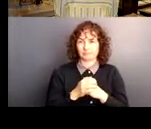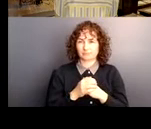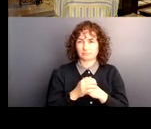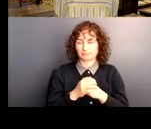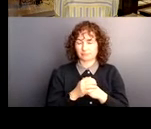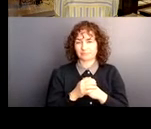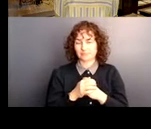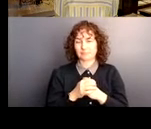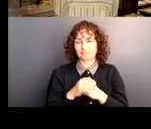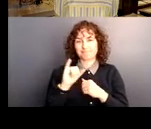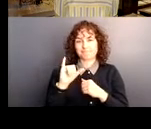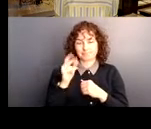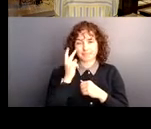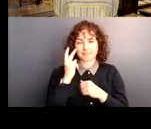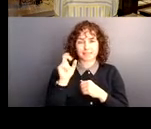So I see a lot of positives